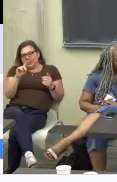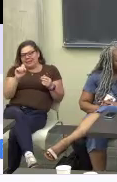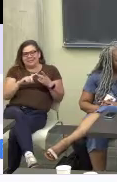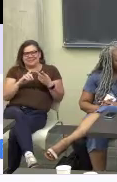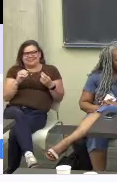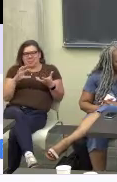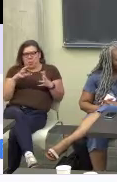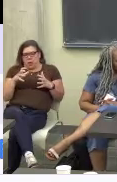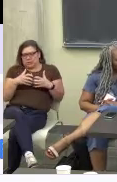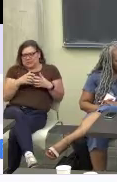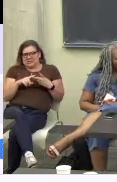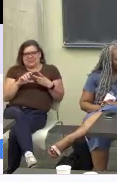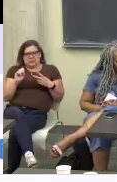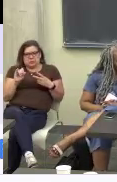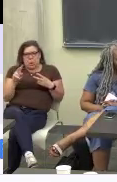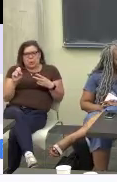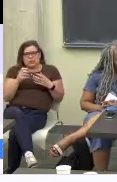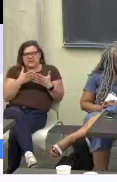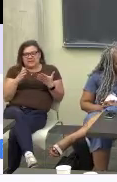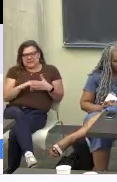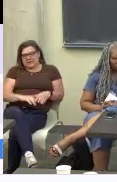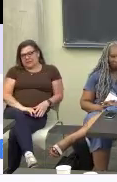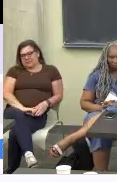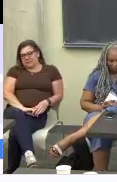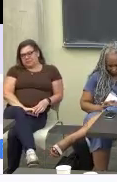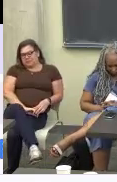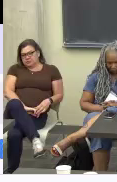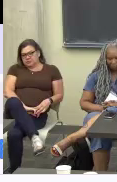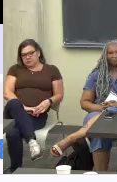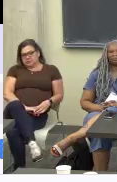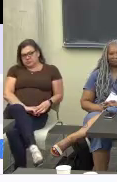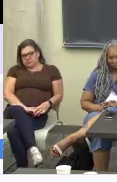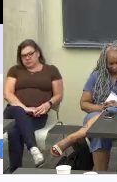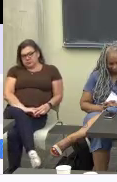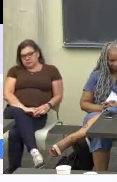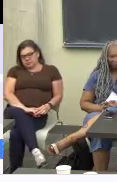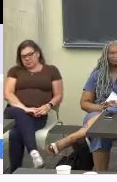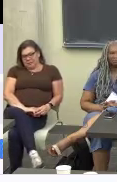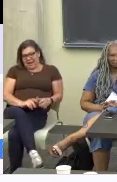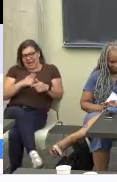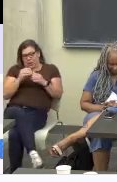machines and stoves and whatnot, right? I mean, how do we influence these manufacturers?